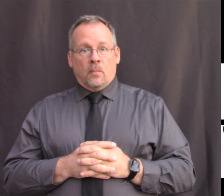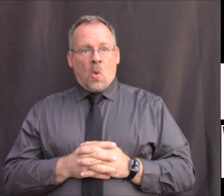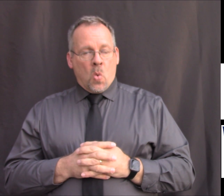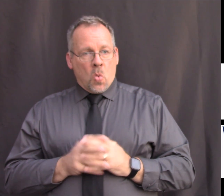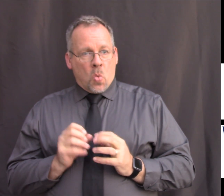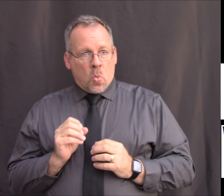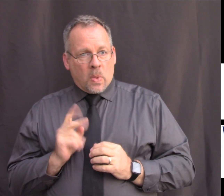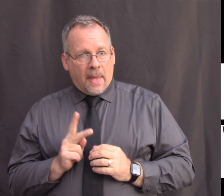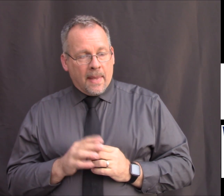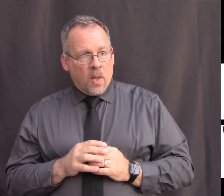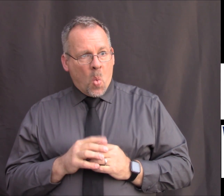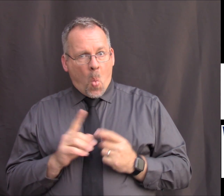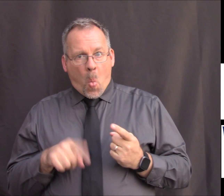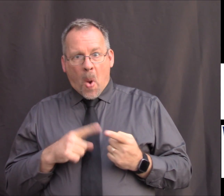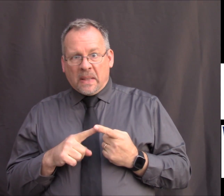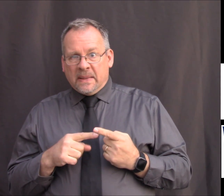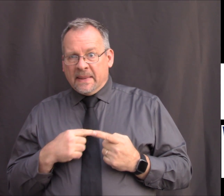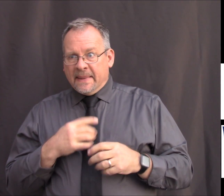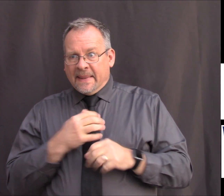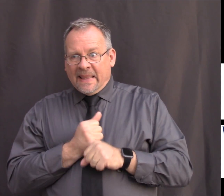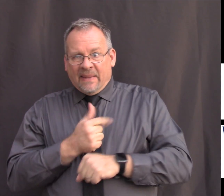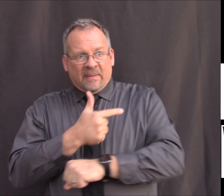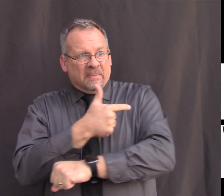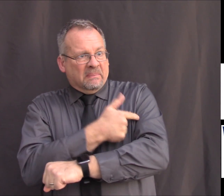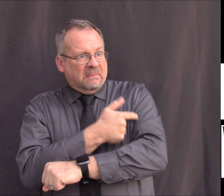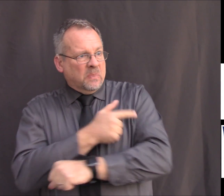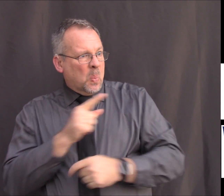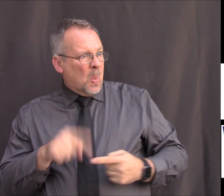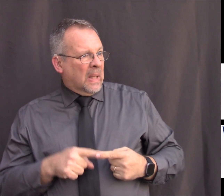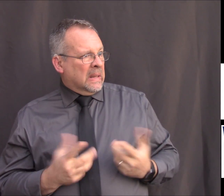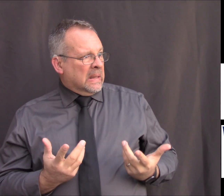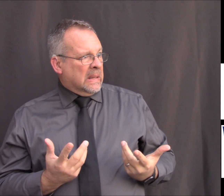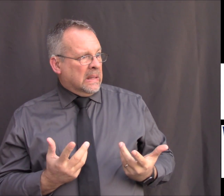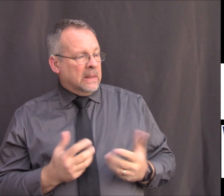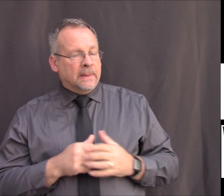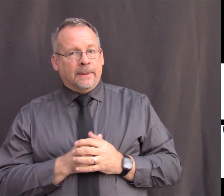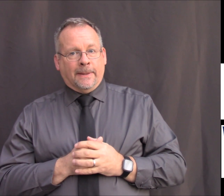When will I be able to get the vaccine?